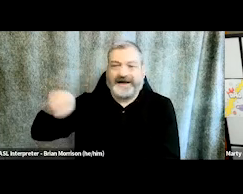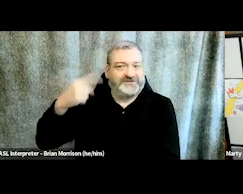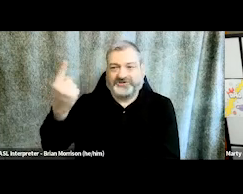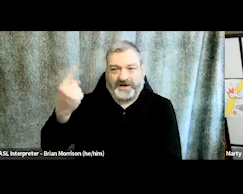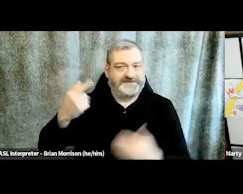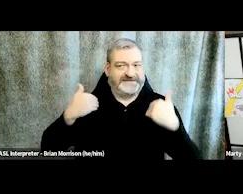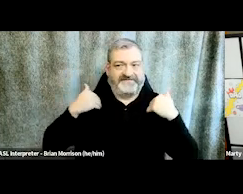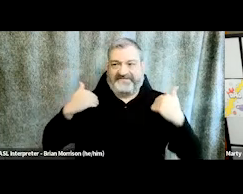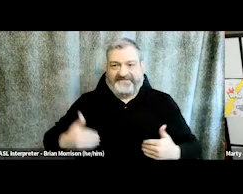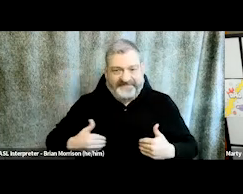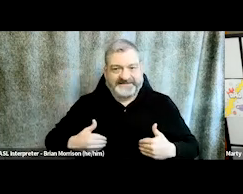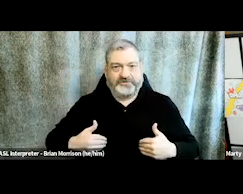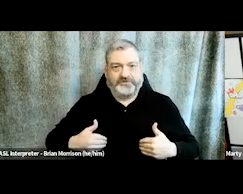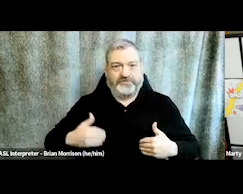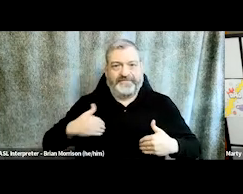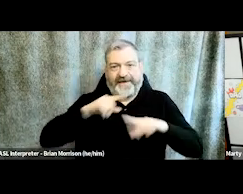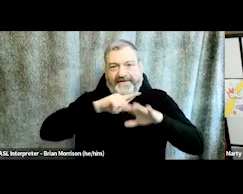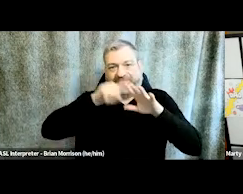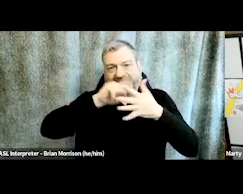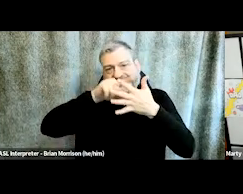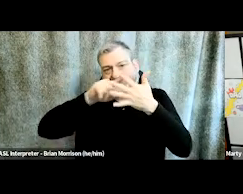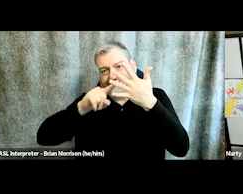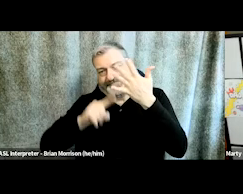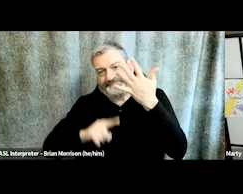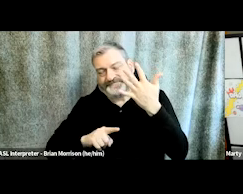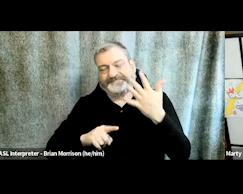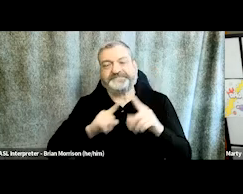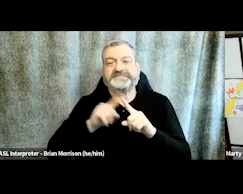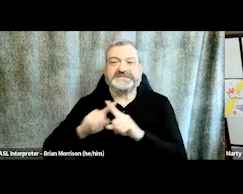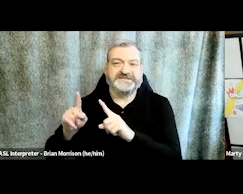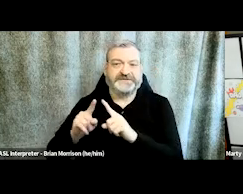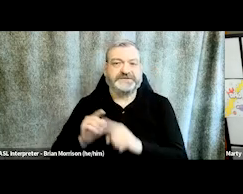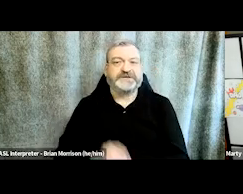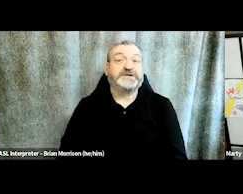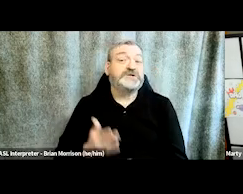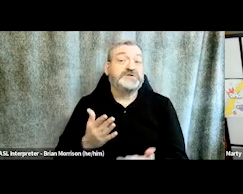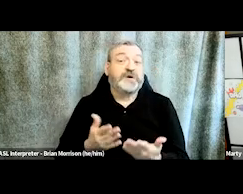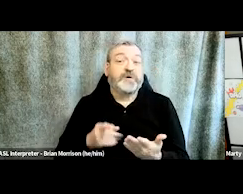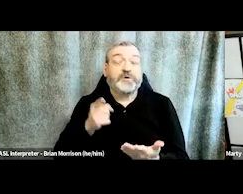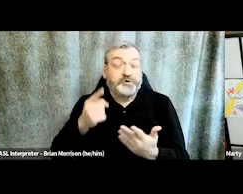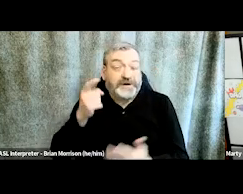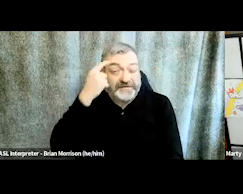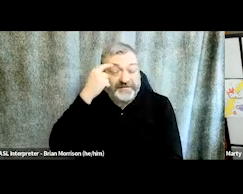but it's really important to think about this that you may not see a disability.